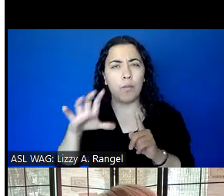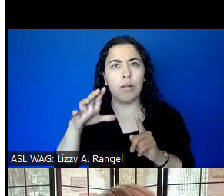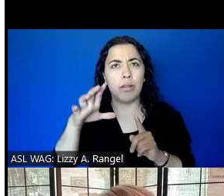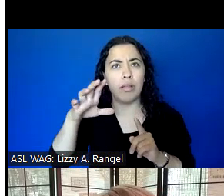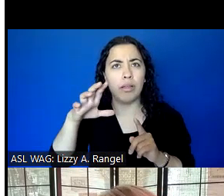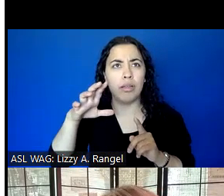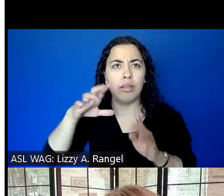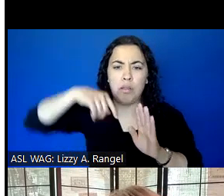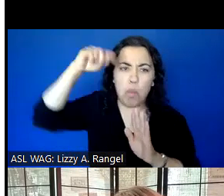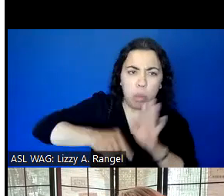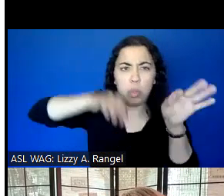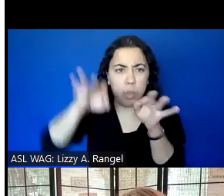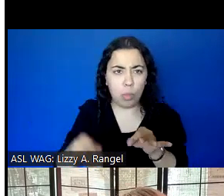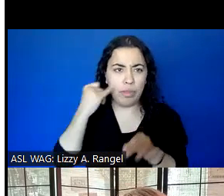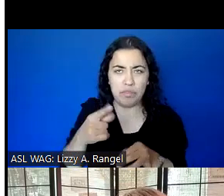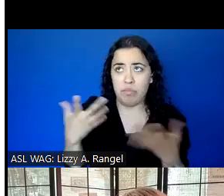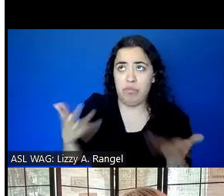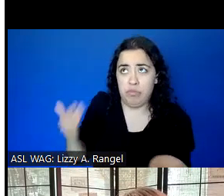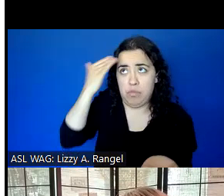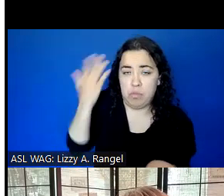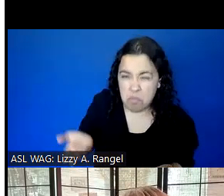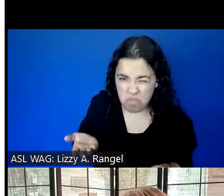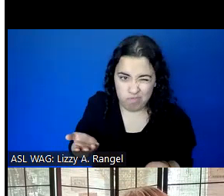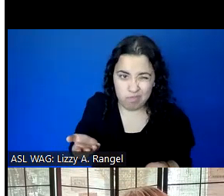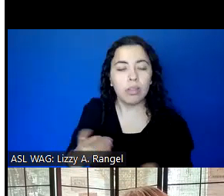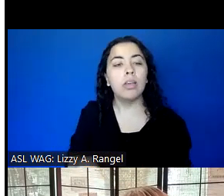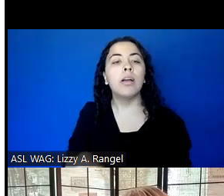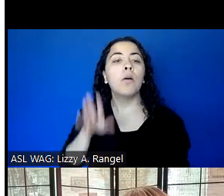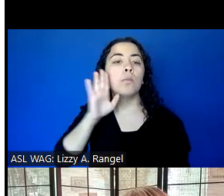program. So sometimes there might be some extra spaces and extra characters in there where he's